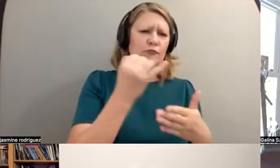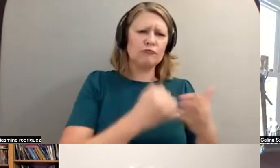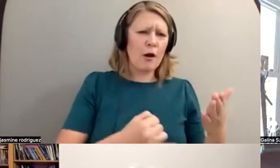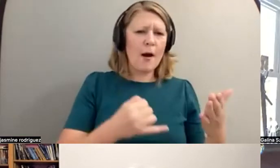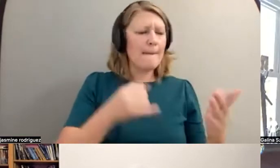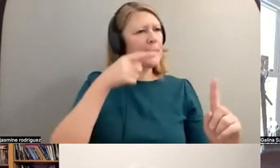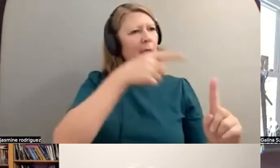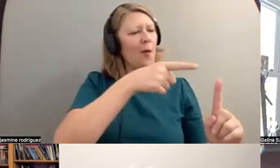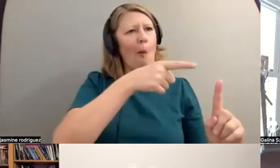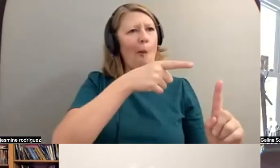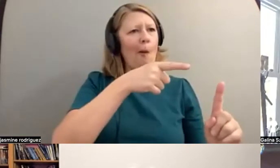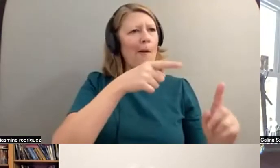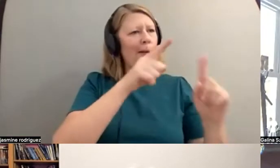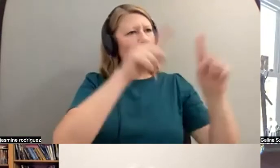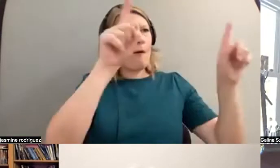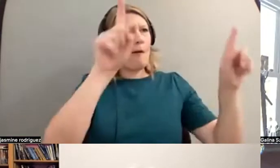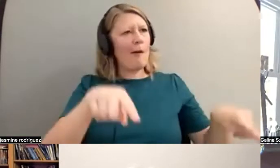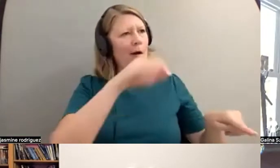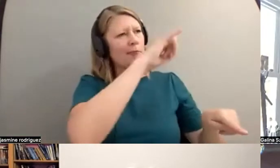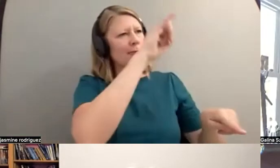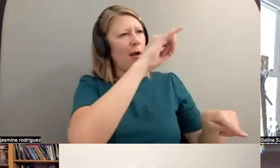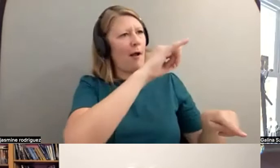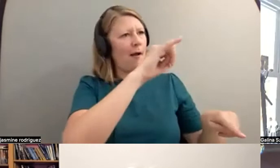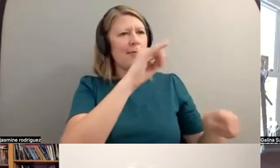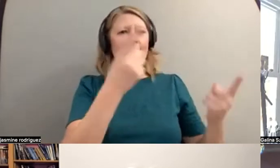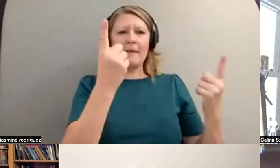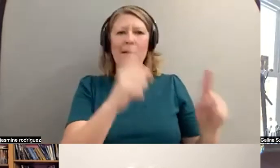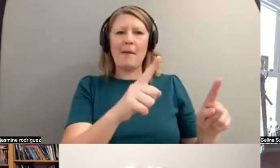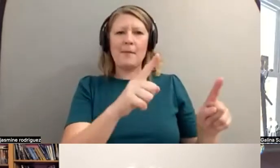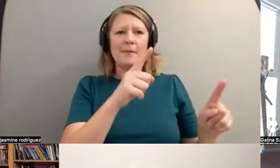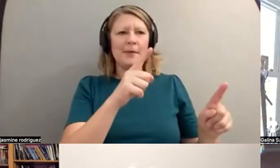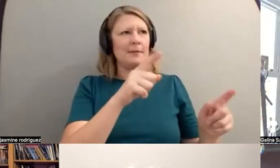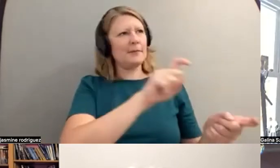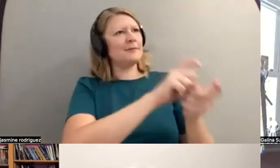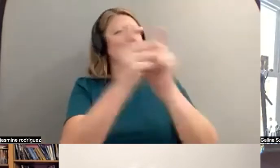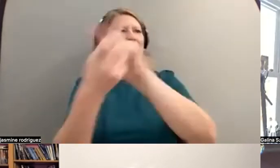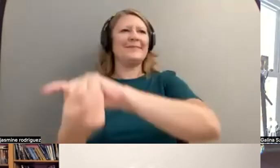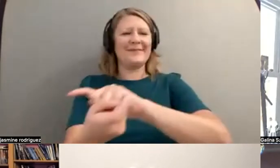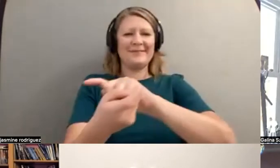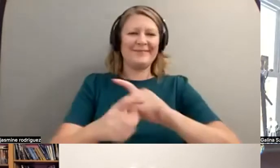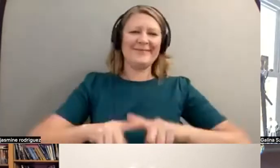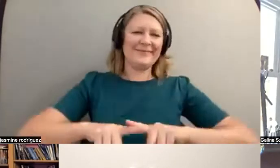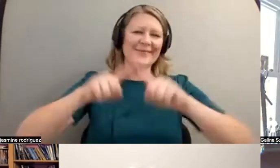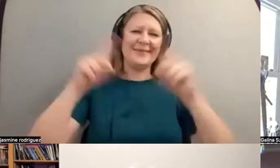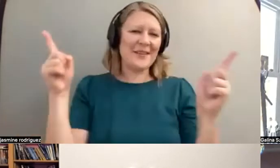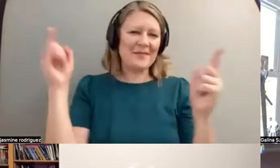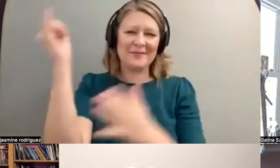So, so for me, it is uh-- two things I feel, of connection,